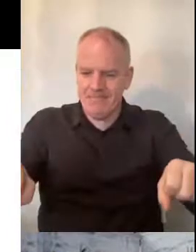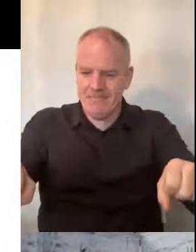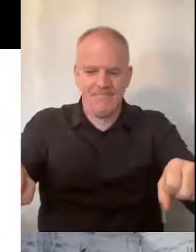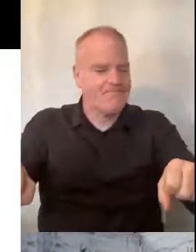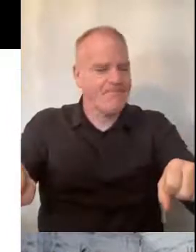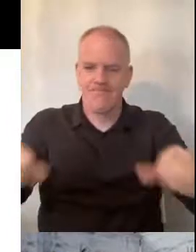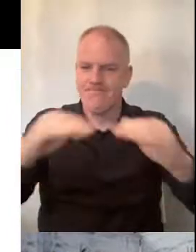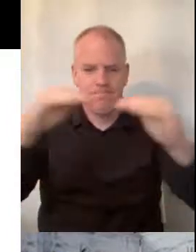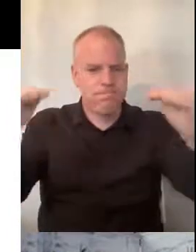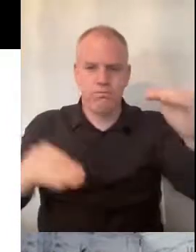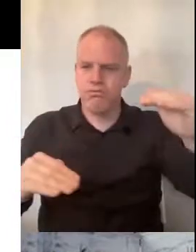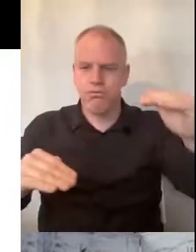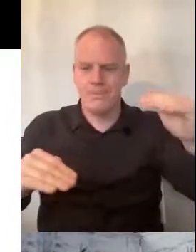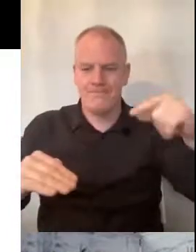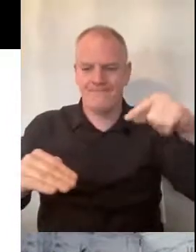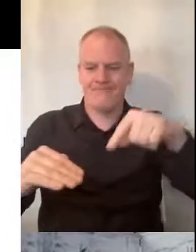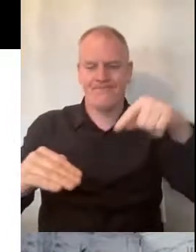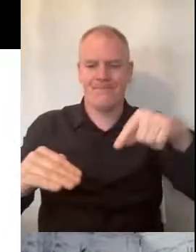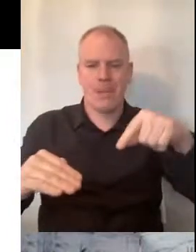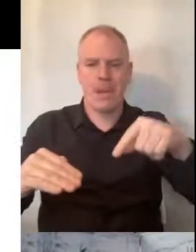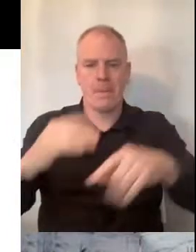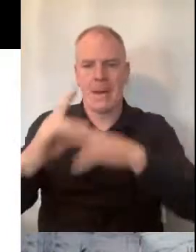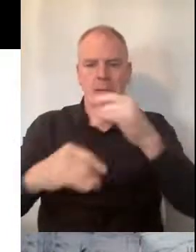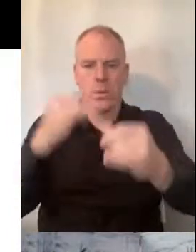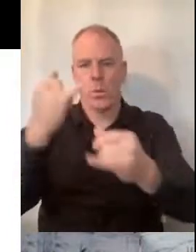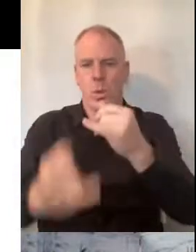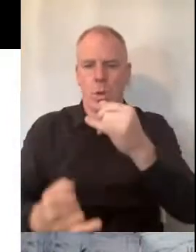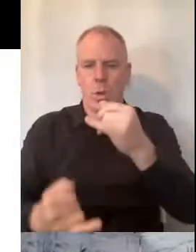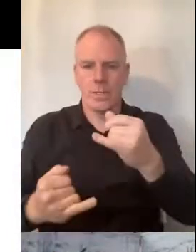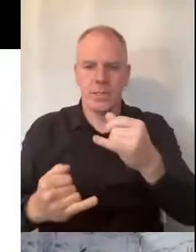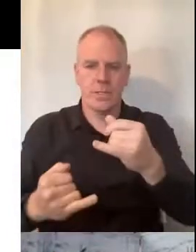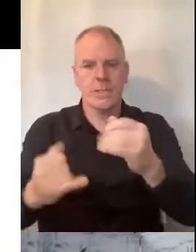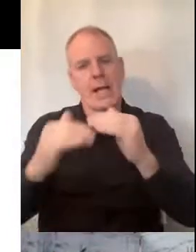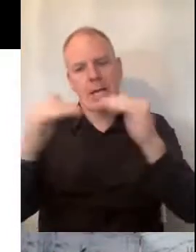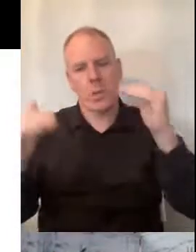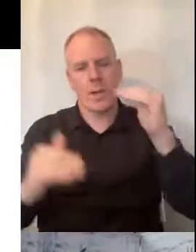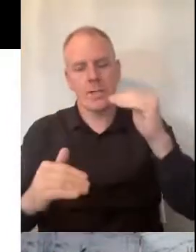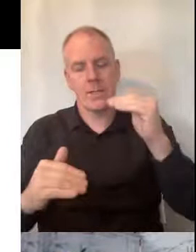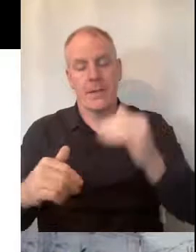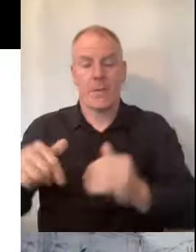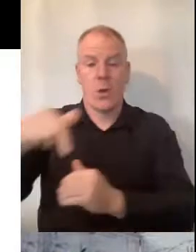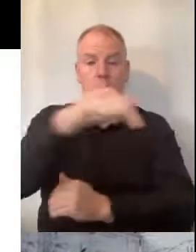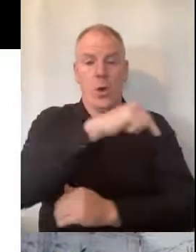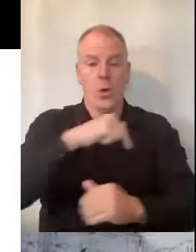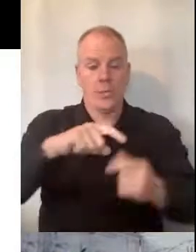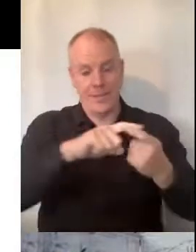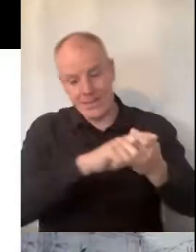inequitable in itself. This exasperates the inequality's, so for us to be sustainable in